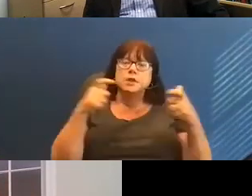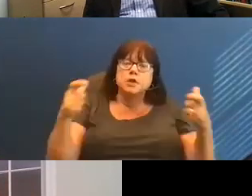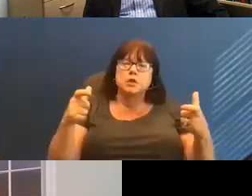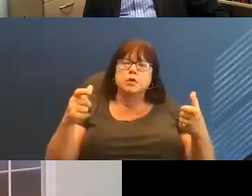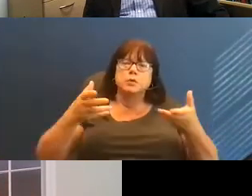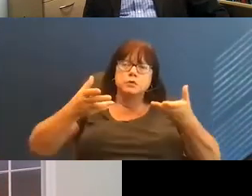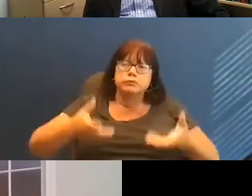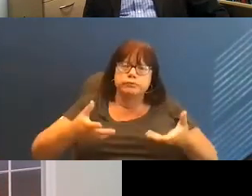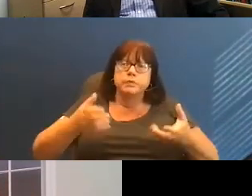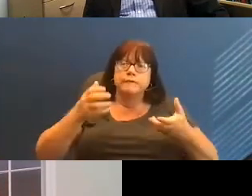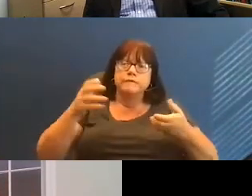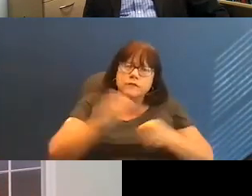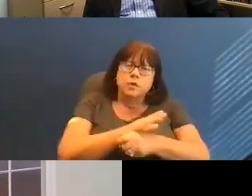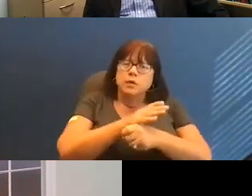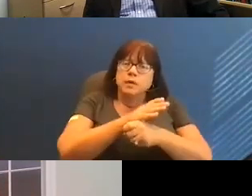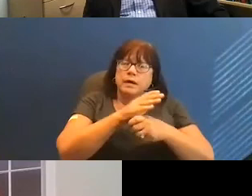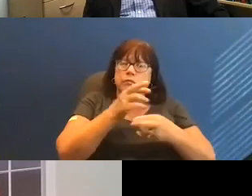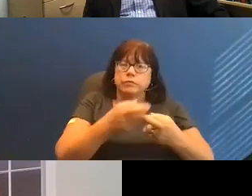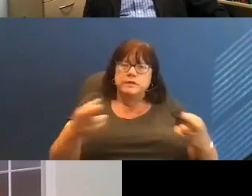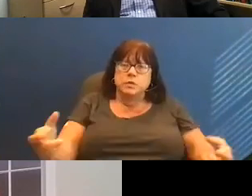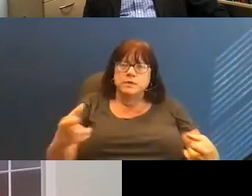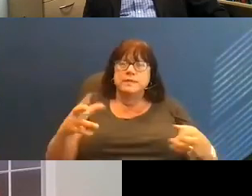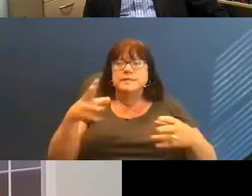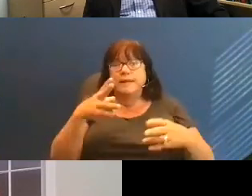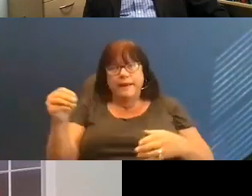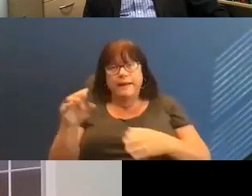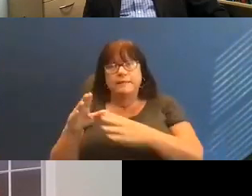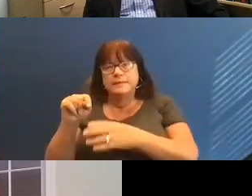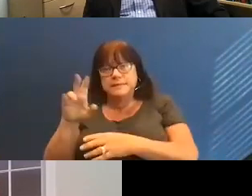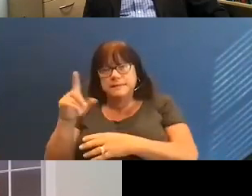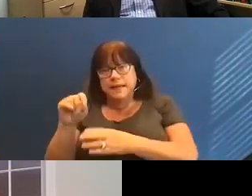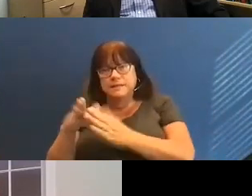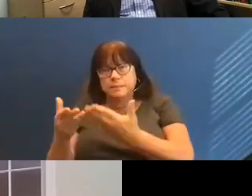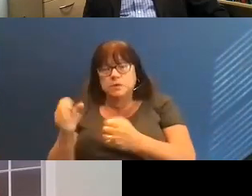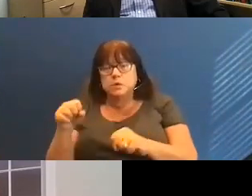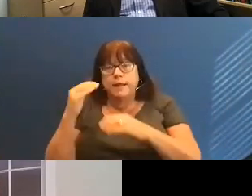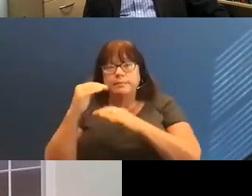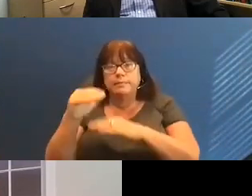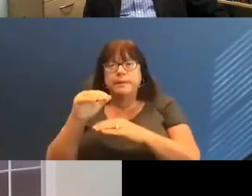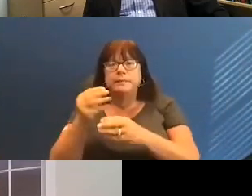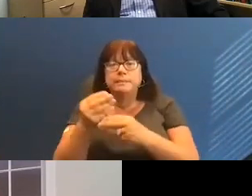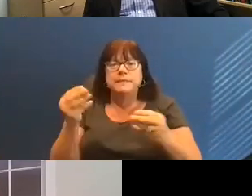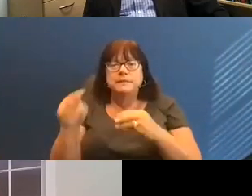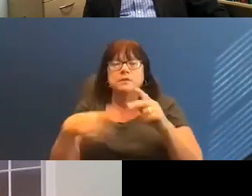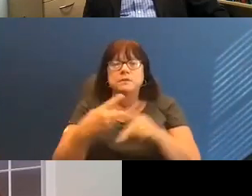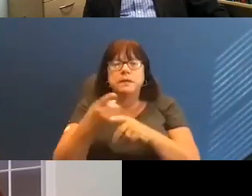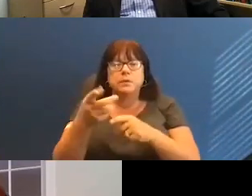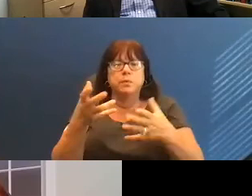in addition to textbooks, so you can limit by material type there. Let's see and then